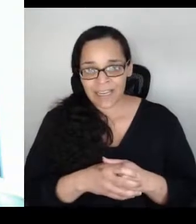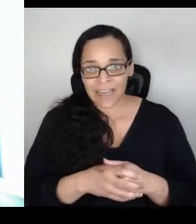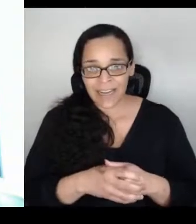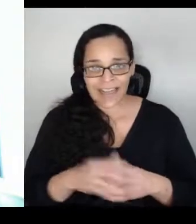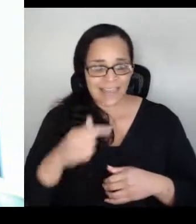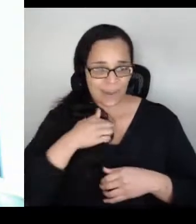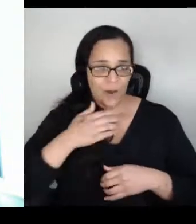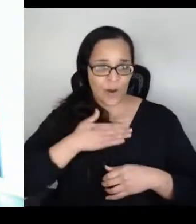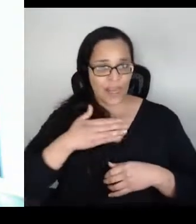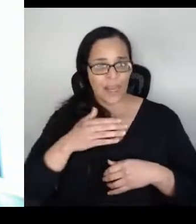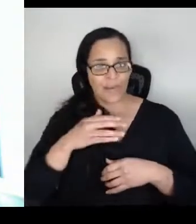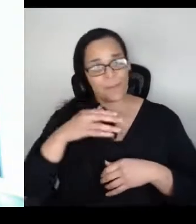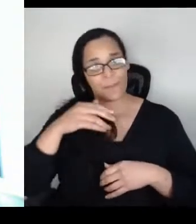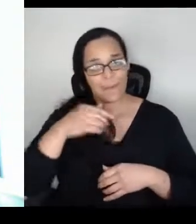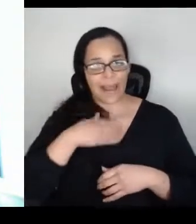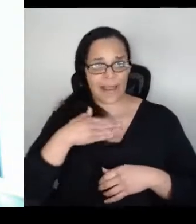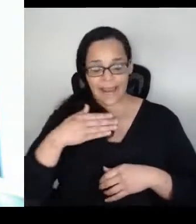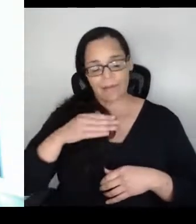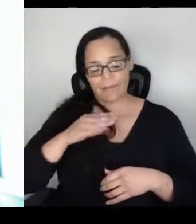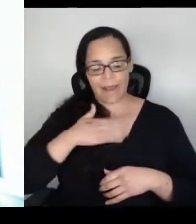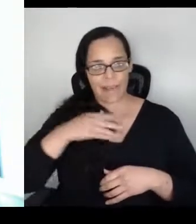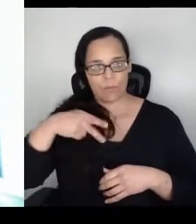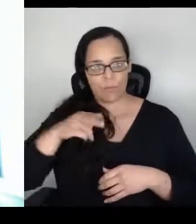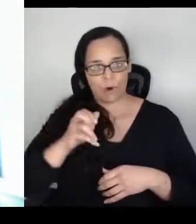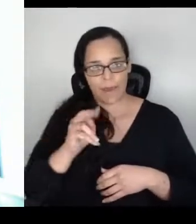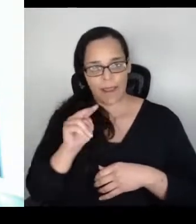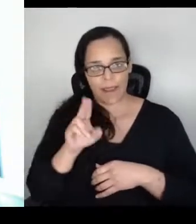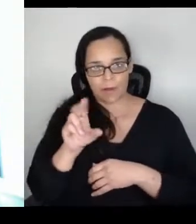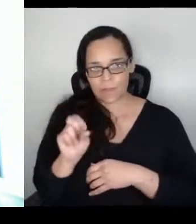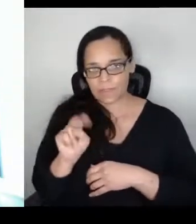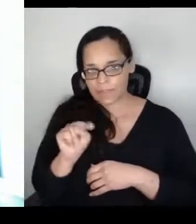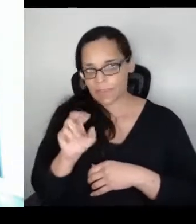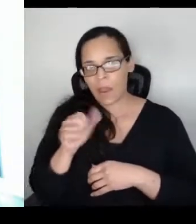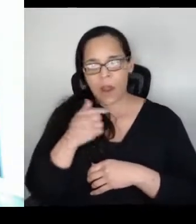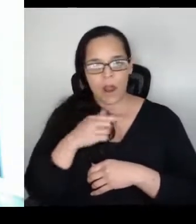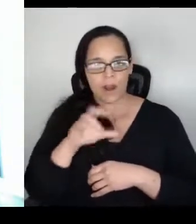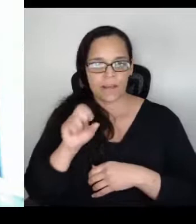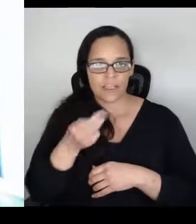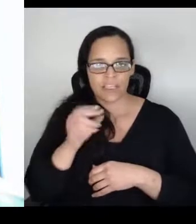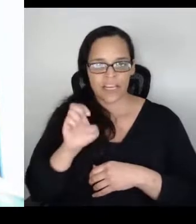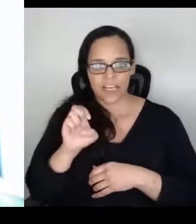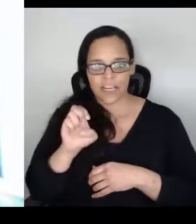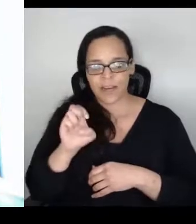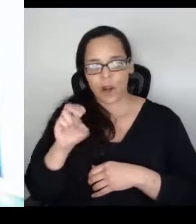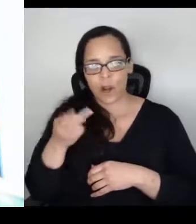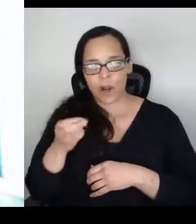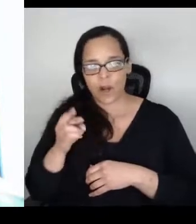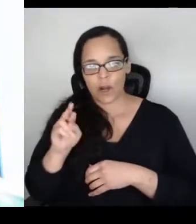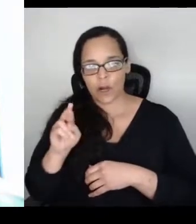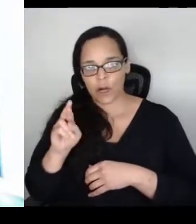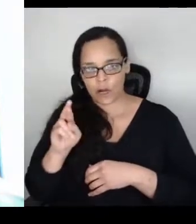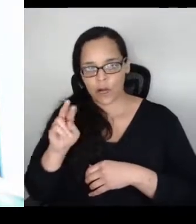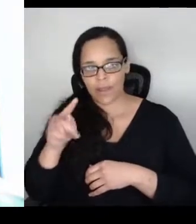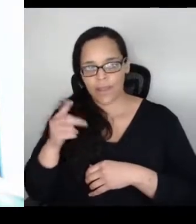And I am really excited to share this conversation and just thinking about my personal experience,